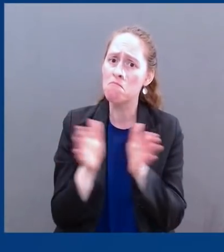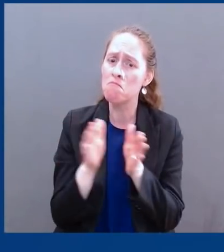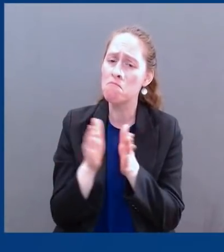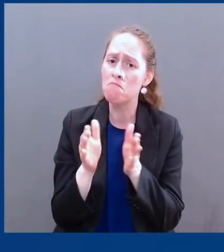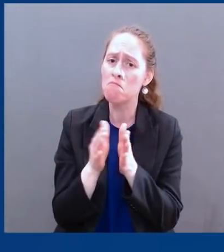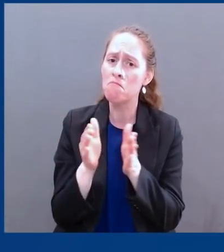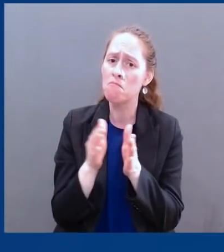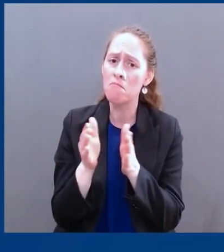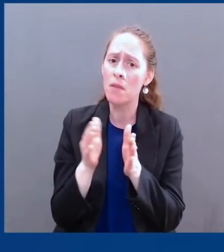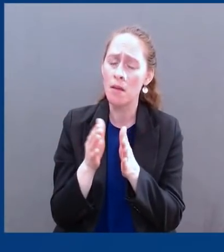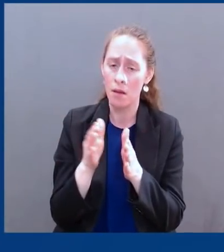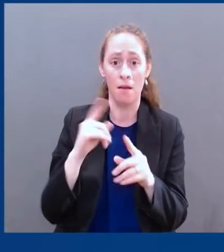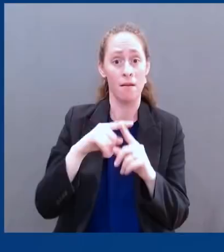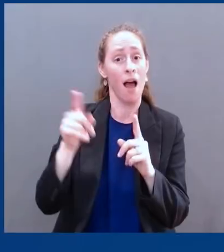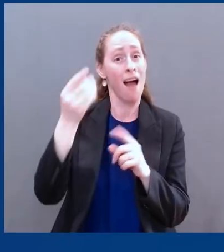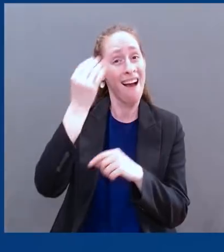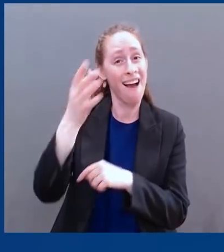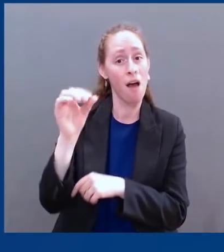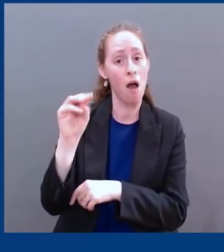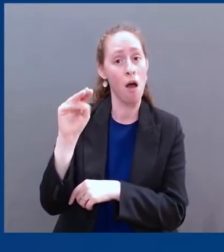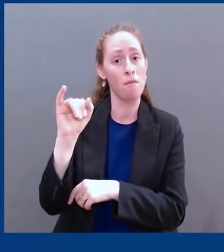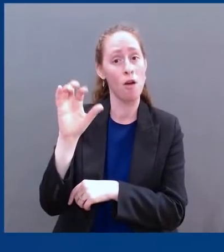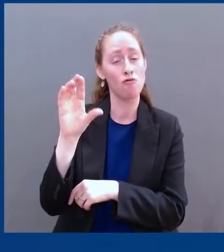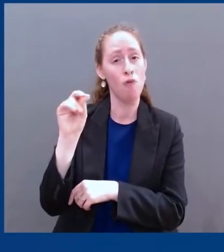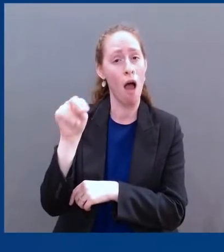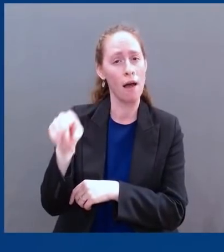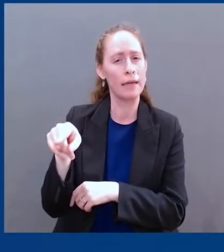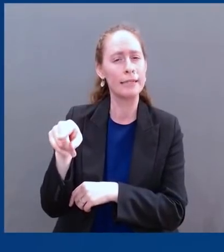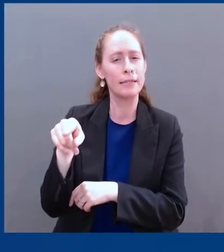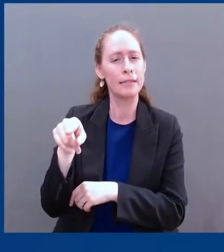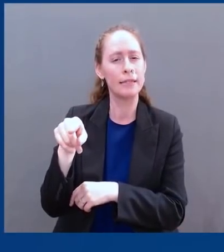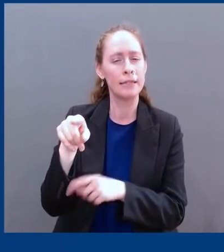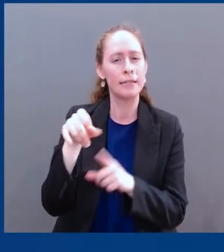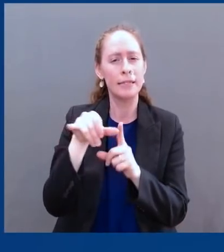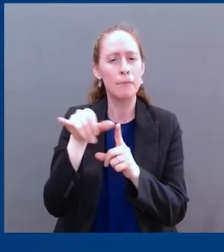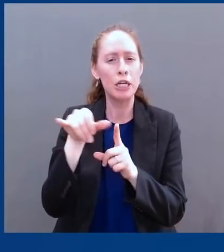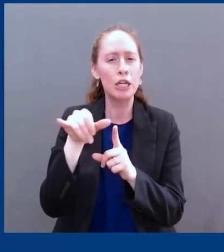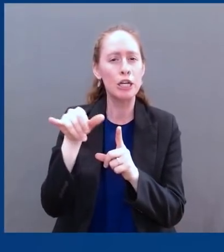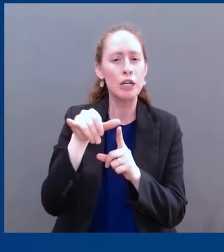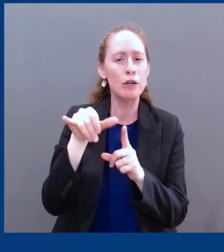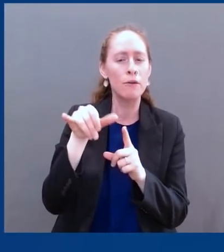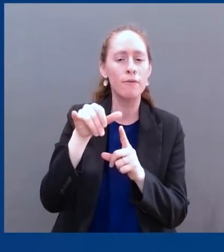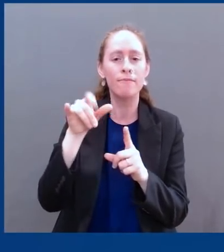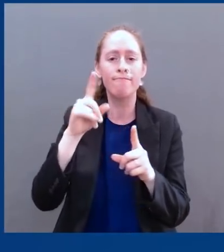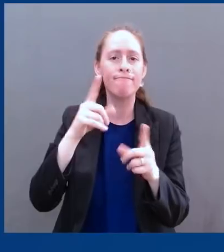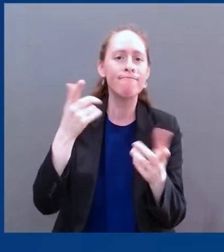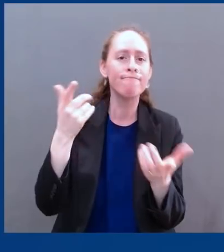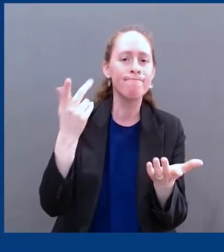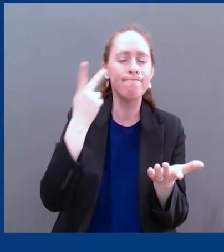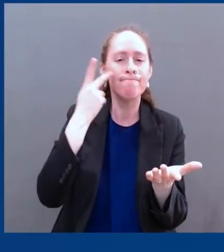to the efficacy against infection in what we're seeing now with other vaccines.